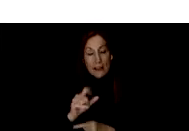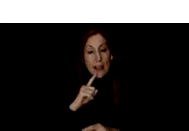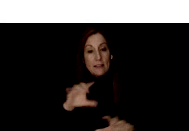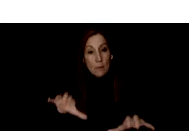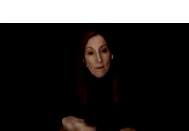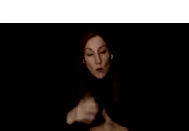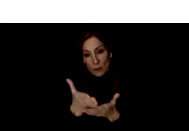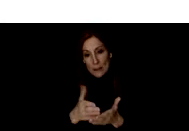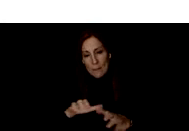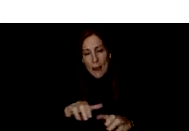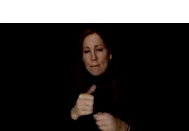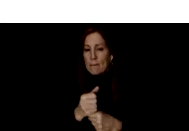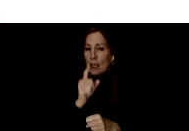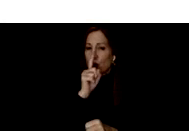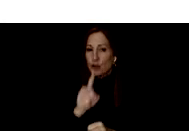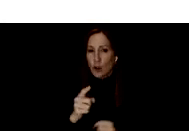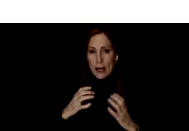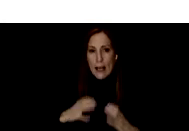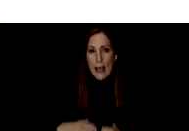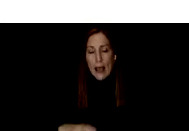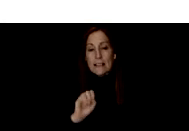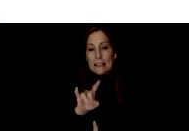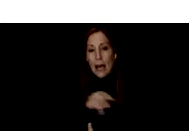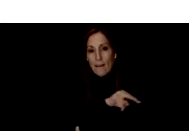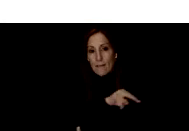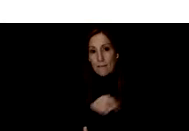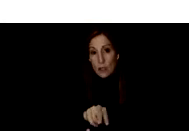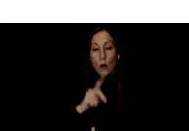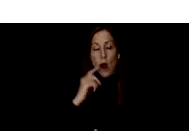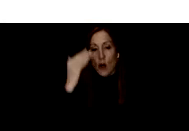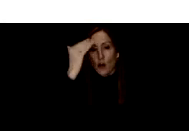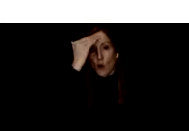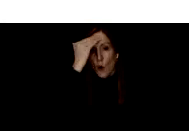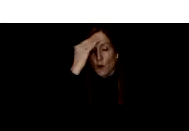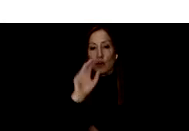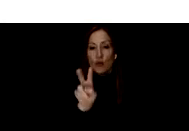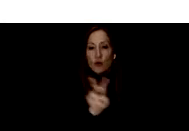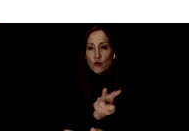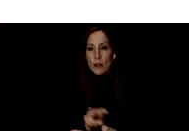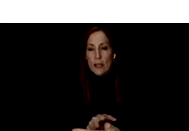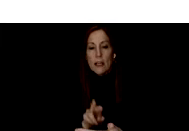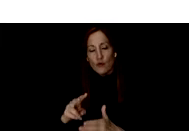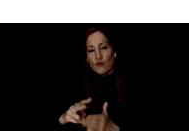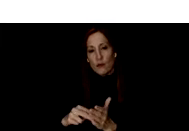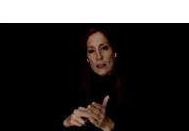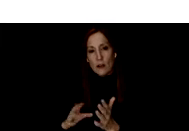make sure that client side view changes are known to screen reader users by announcing the change in page title